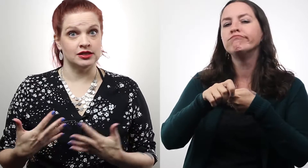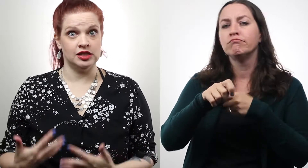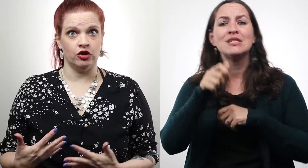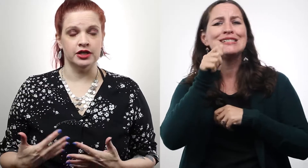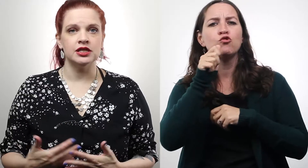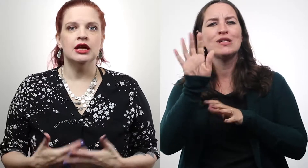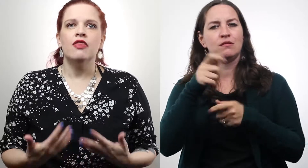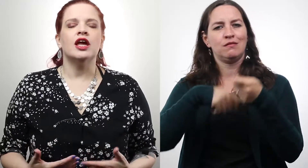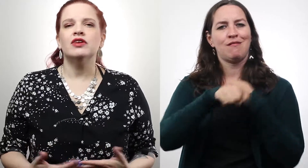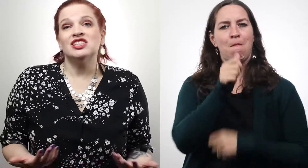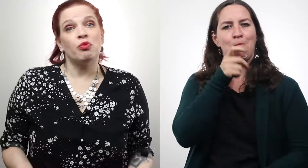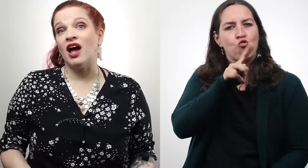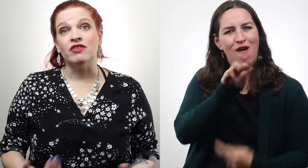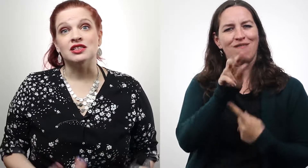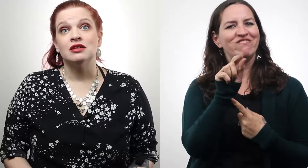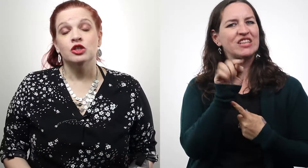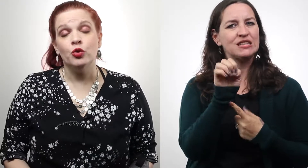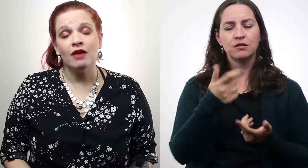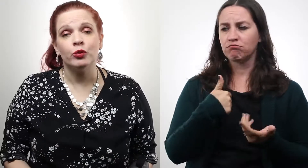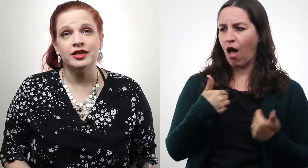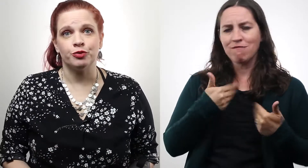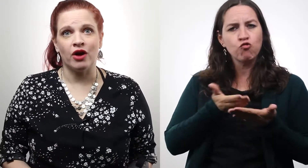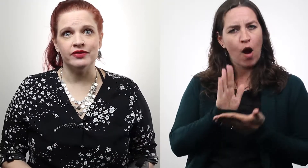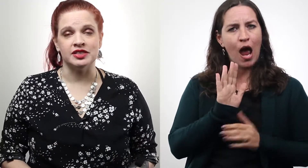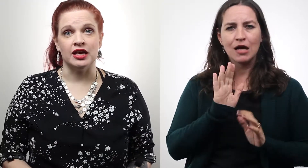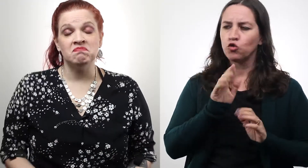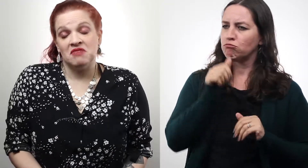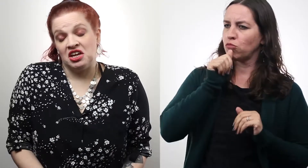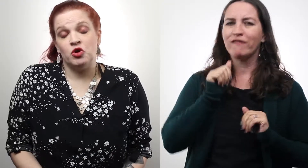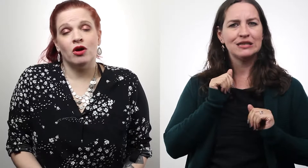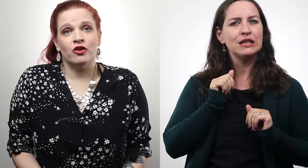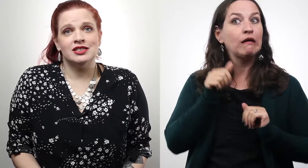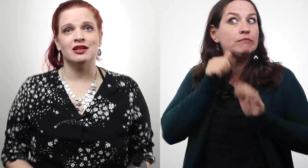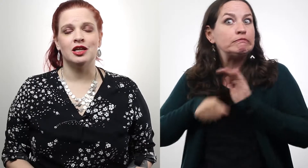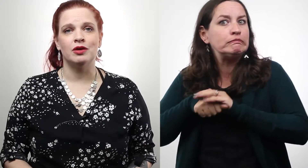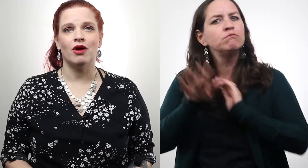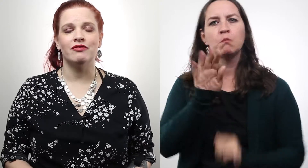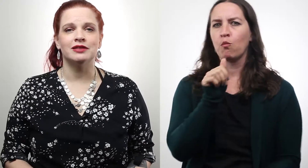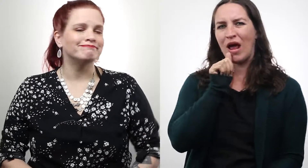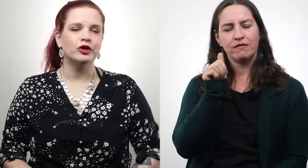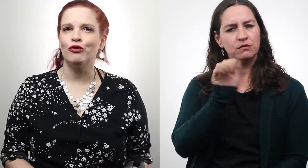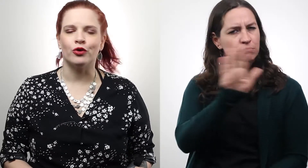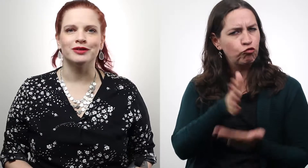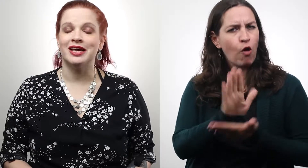a secret, think of it as private. You have a right to privacy and if you want your identity to be private, go for it.